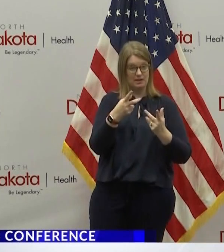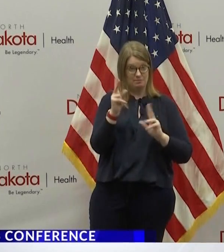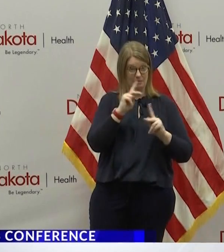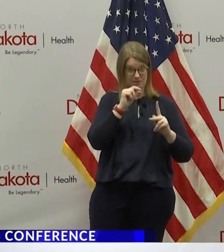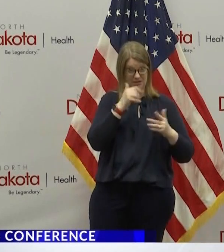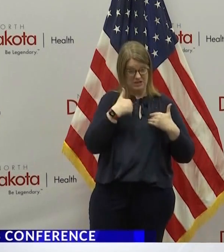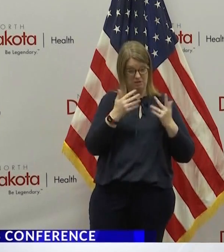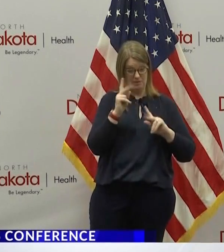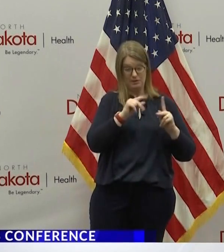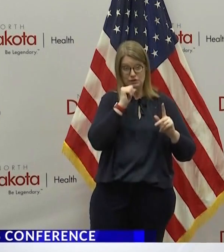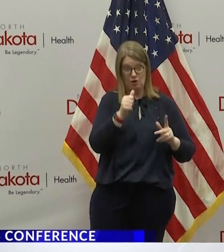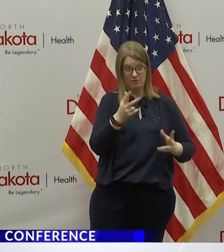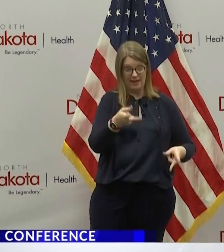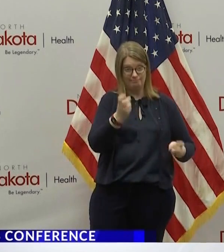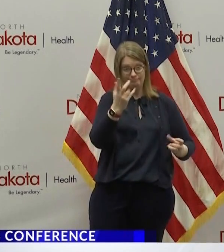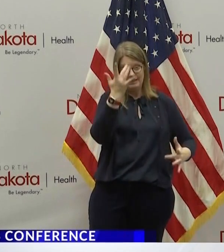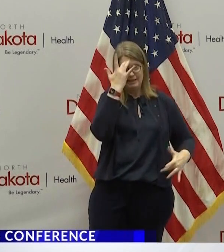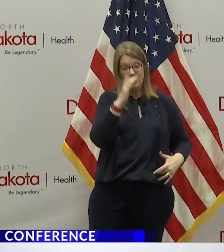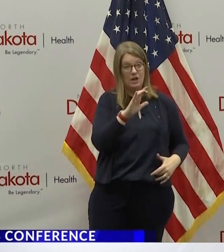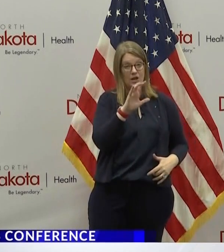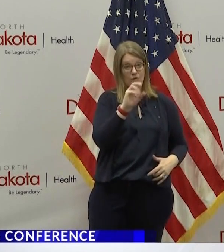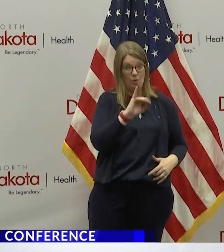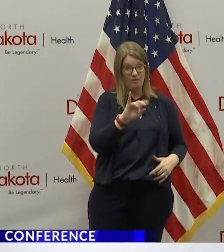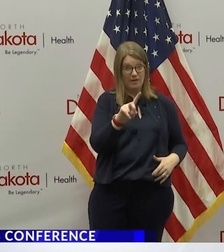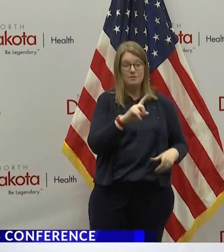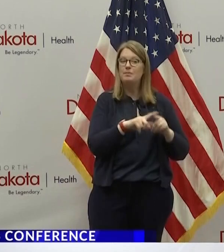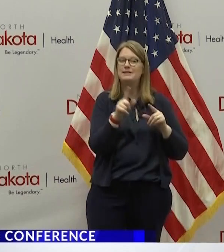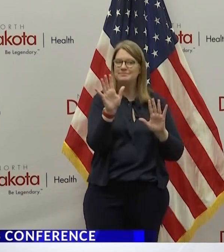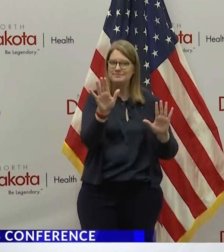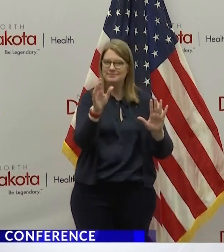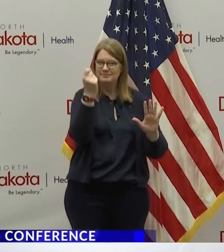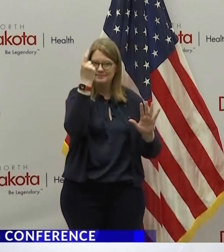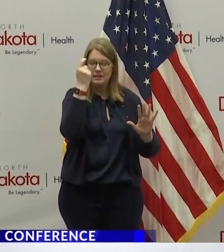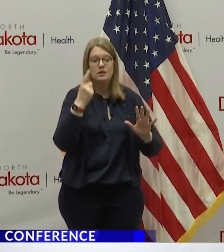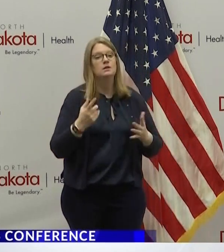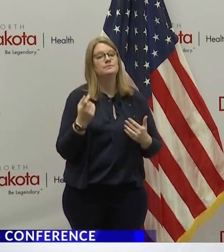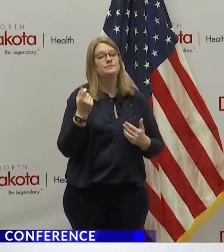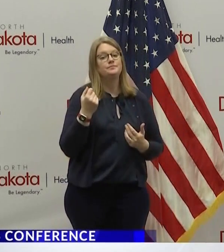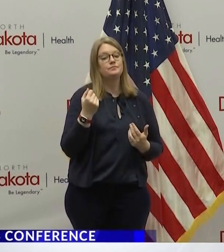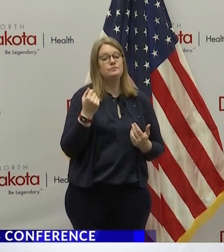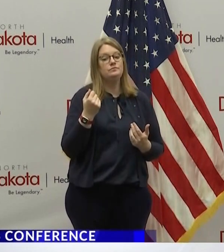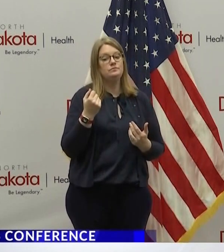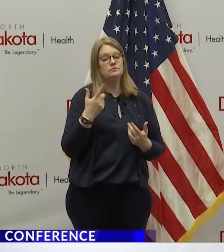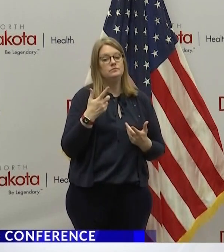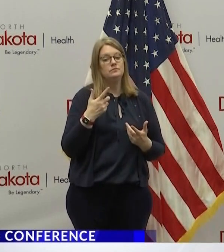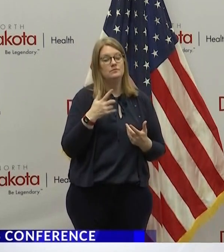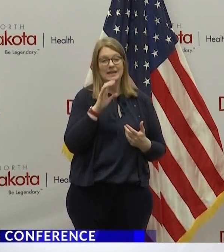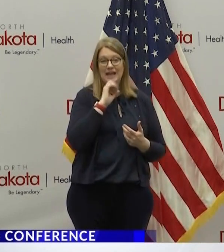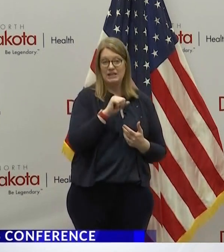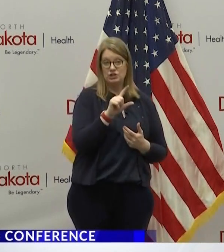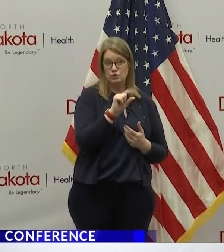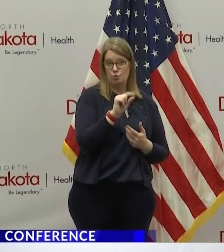AND PERHAPS AS DR. HEGARD SAID WITH YOUR IMMEDIATE HOUSEHOLD ONLY. THERE'S A MISPERCEPTION THAT